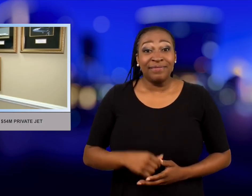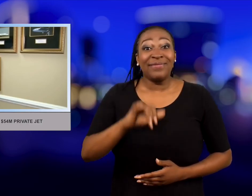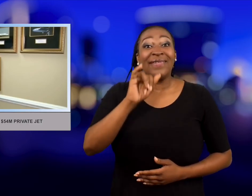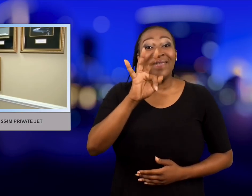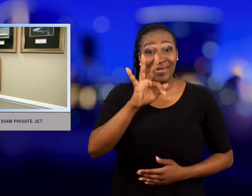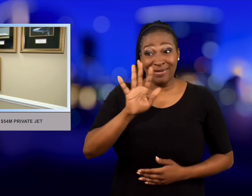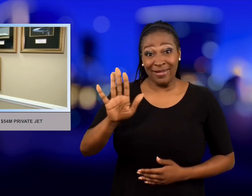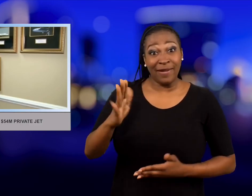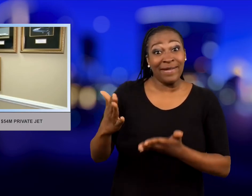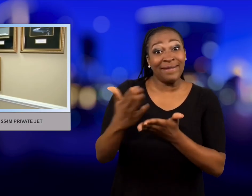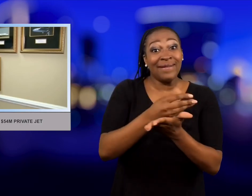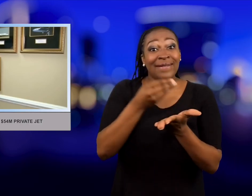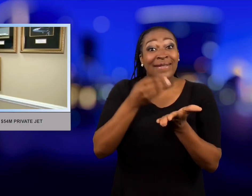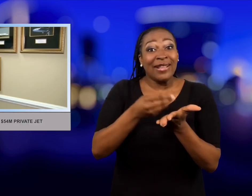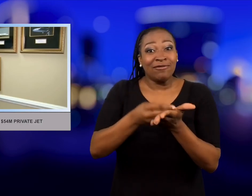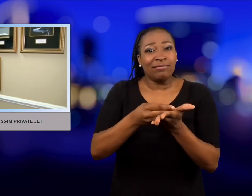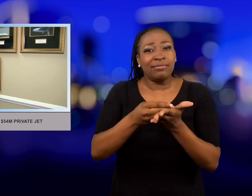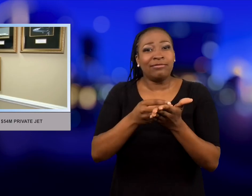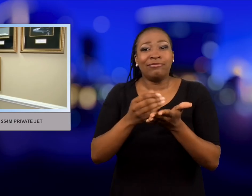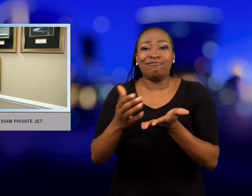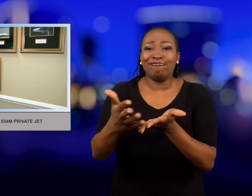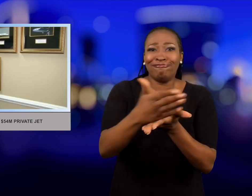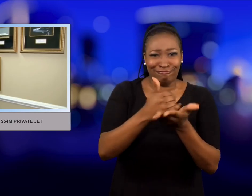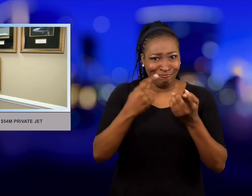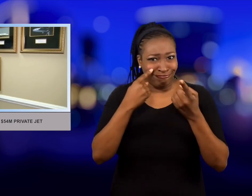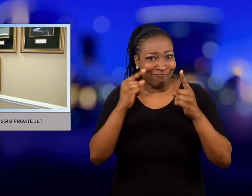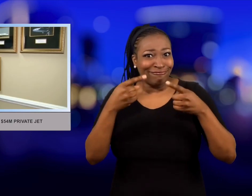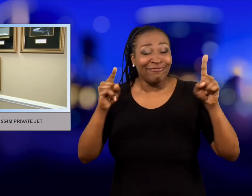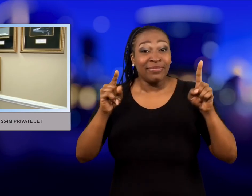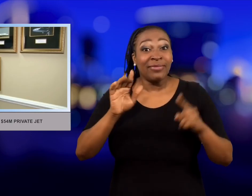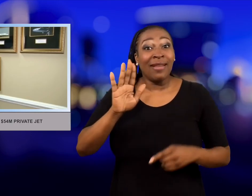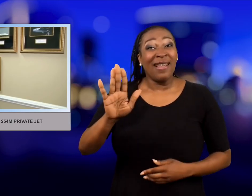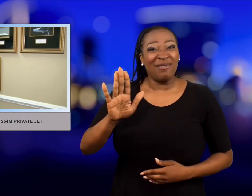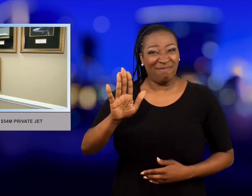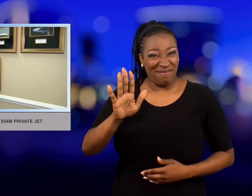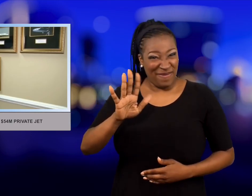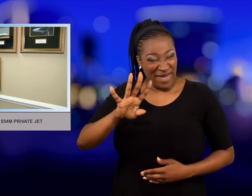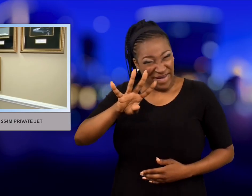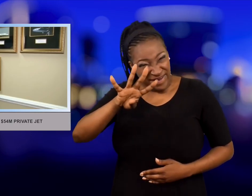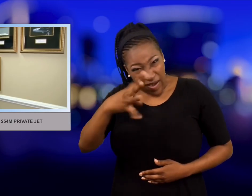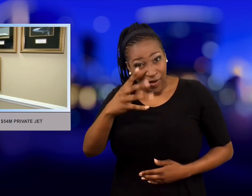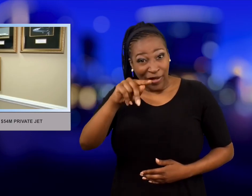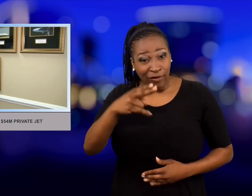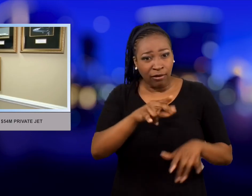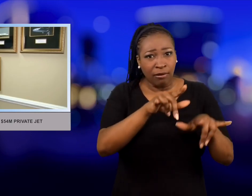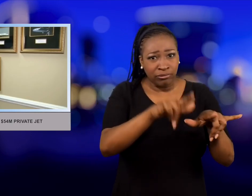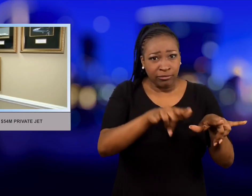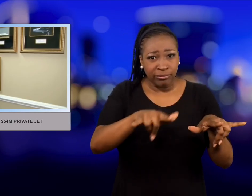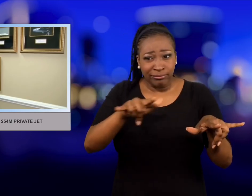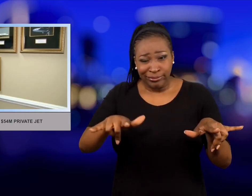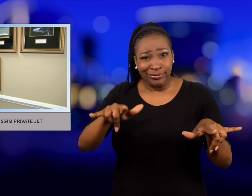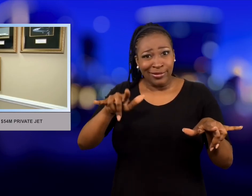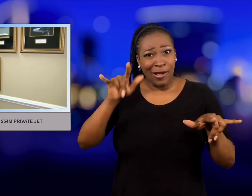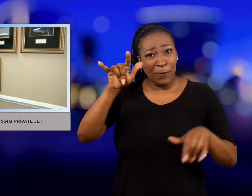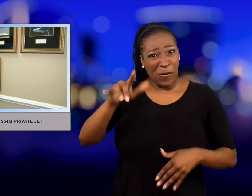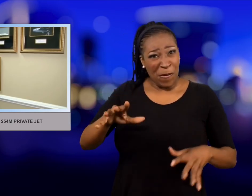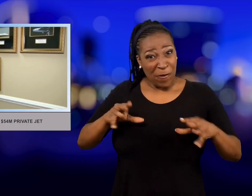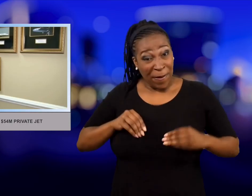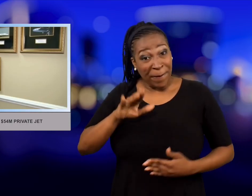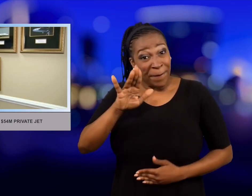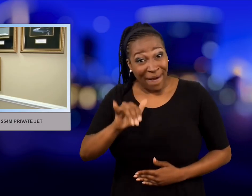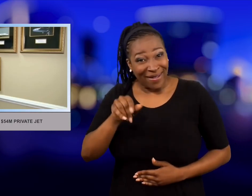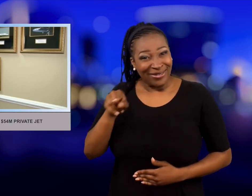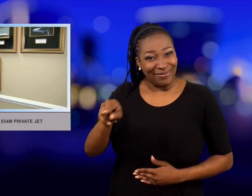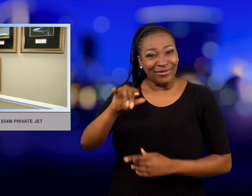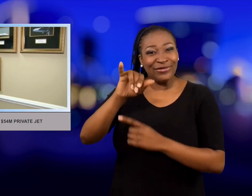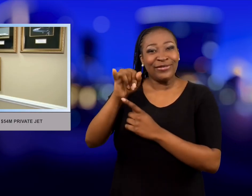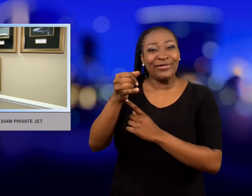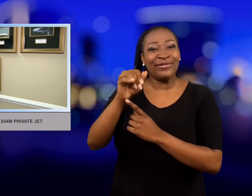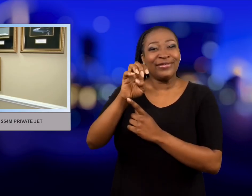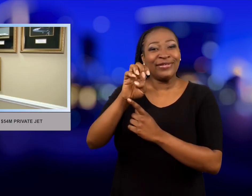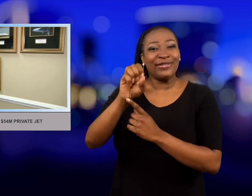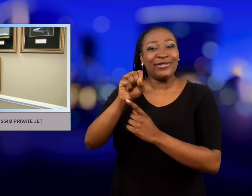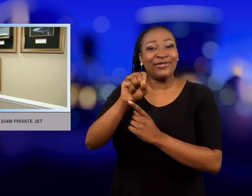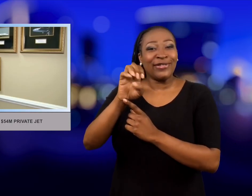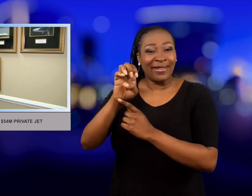If his fundraising campaign is successful, it would be the fourth plane owned by Jesse